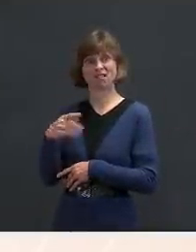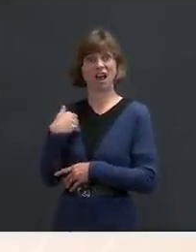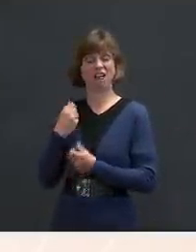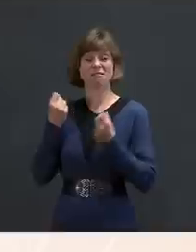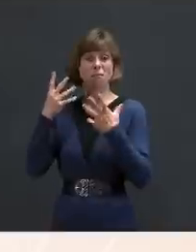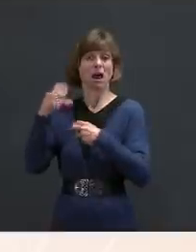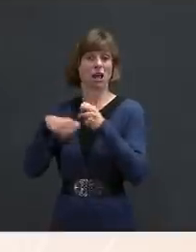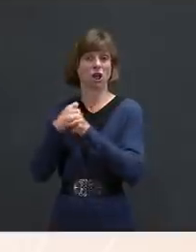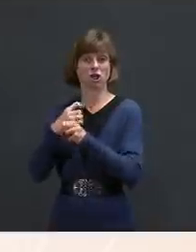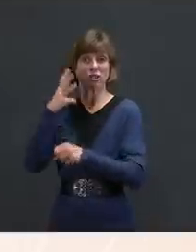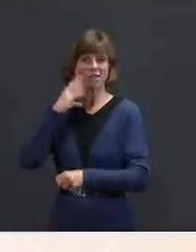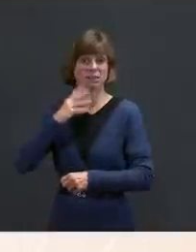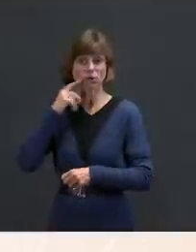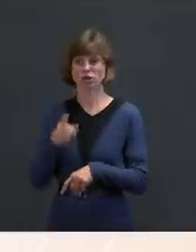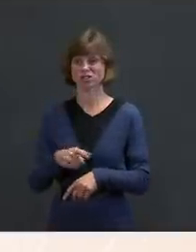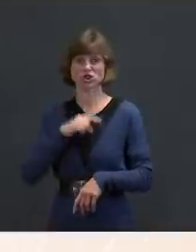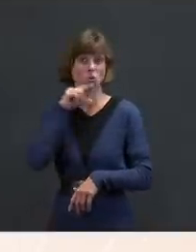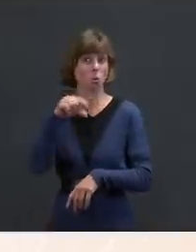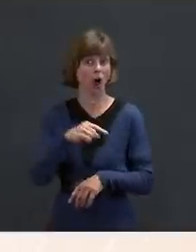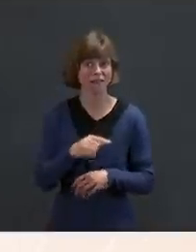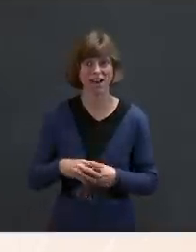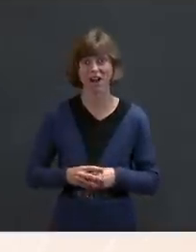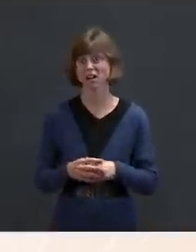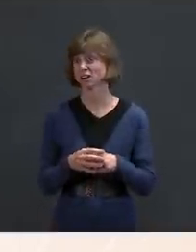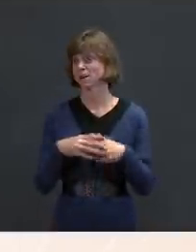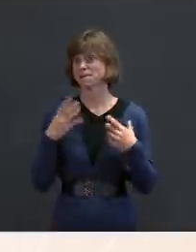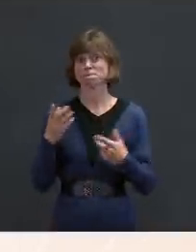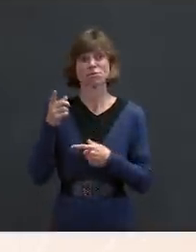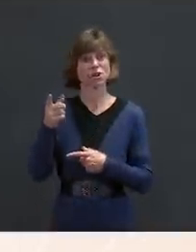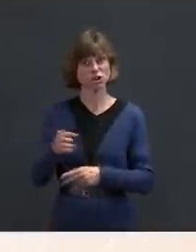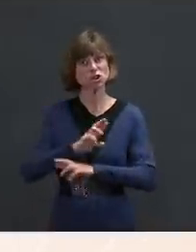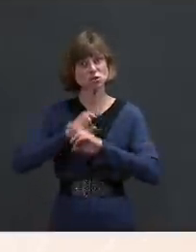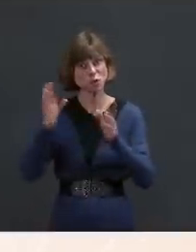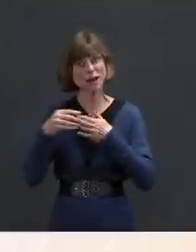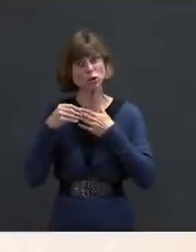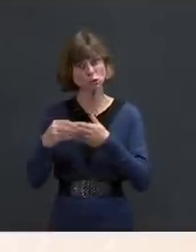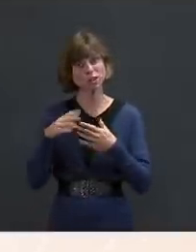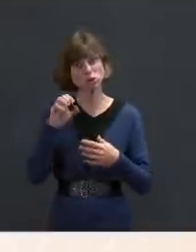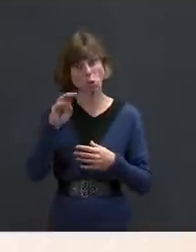She is qualified. She is prepared to lead the budget team.